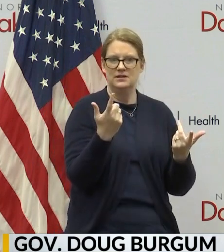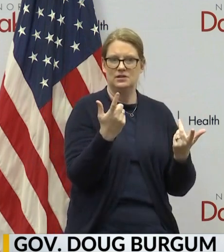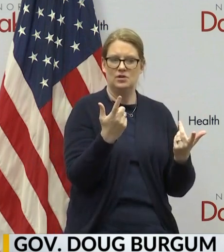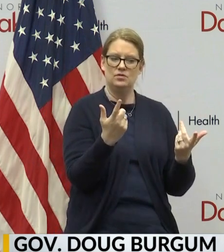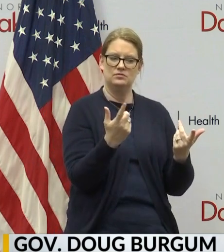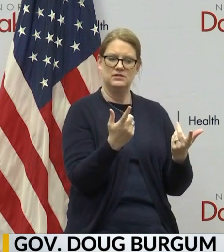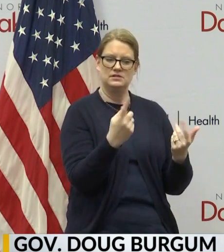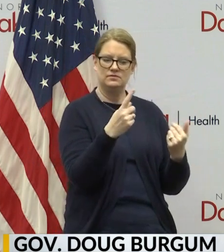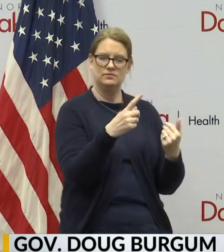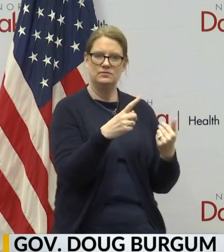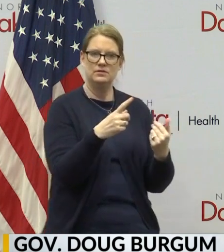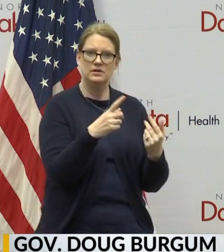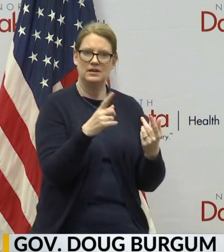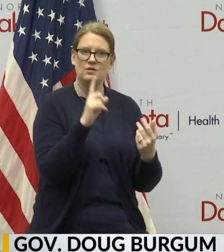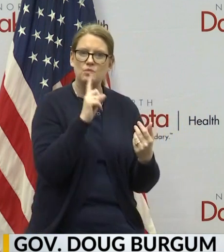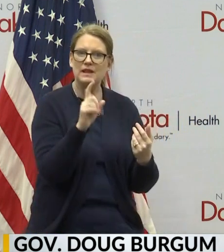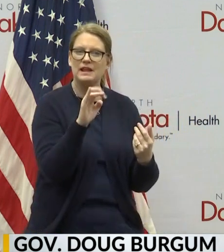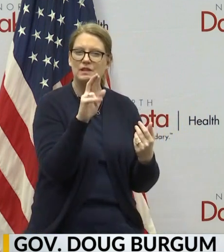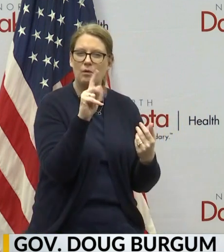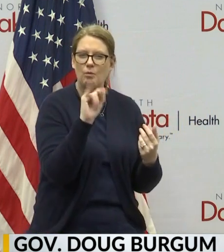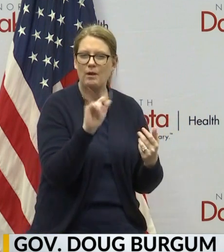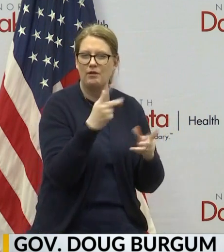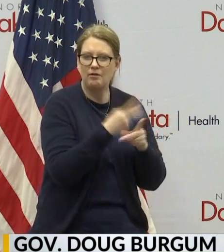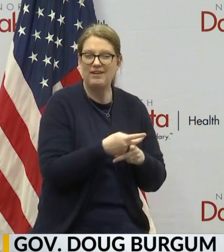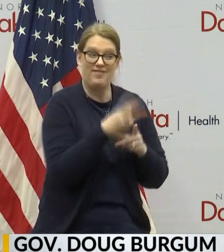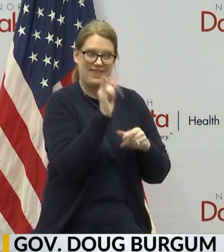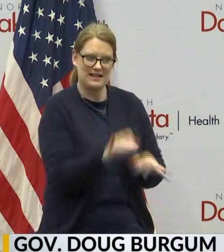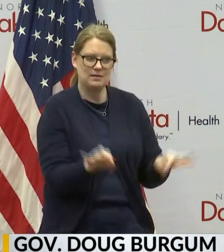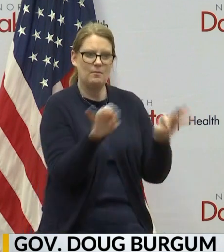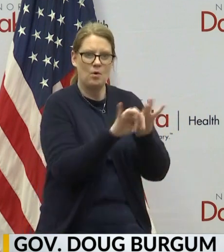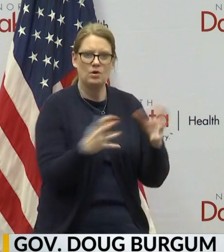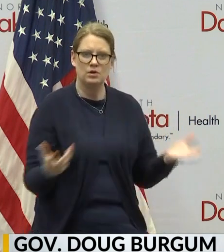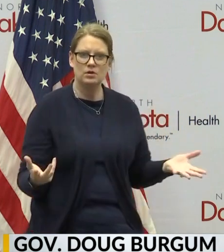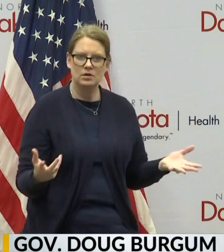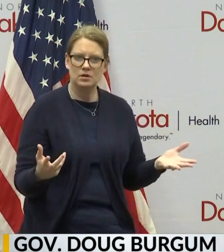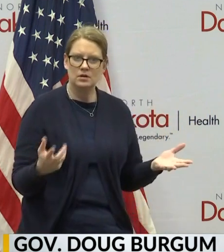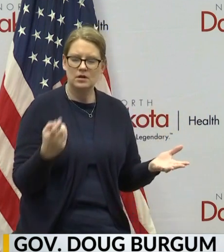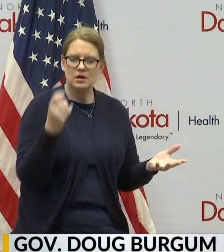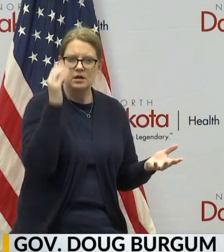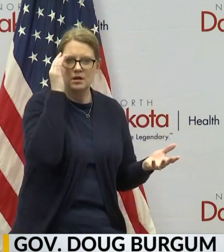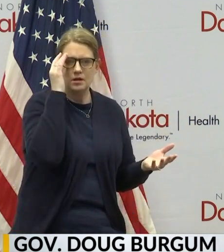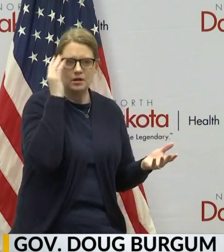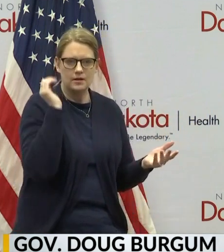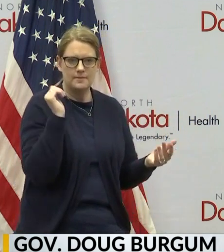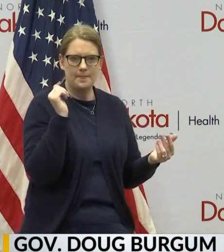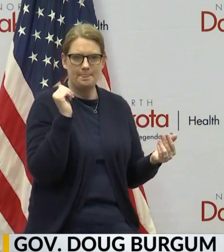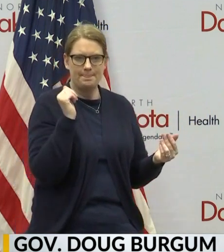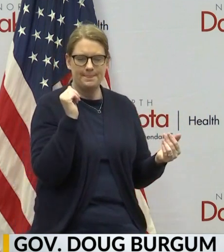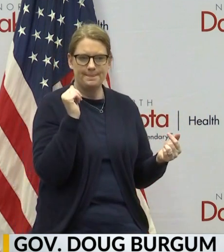TO EXPAND THE CAPACITY WE HAVE. AND THE CRITICAL CAPACITY WE